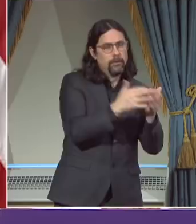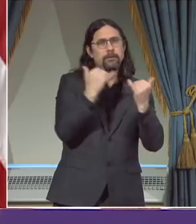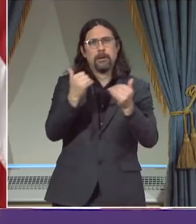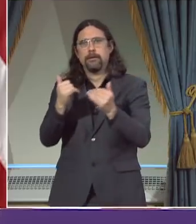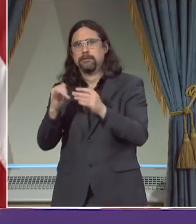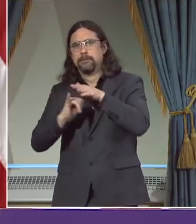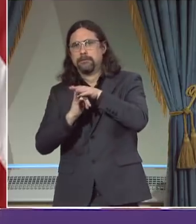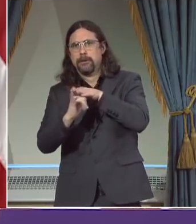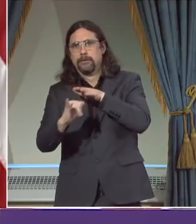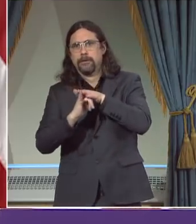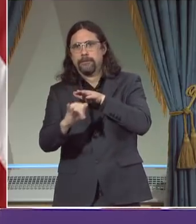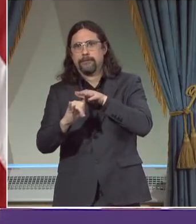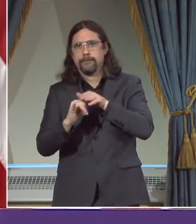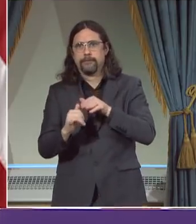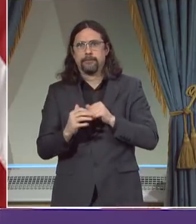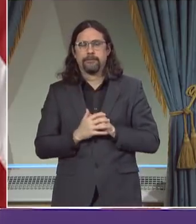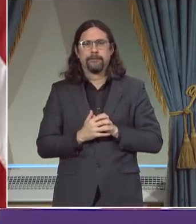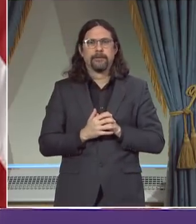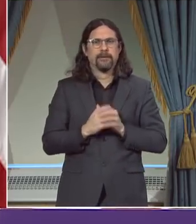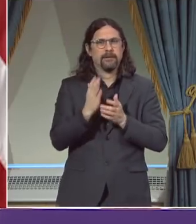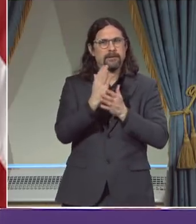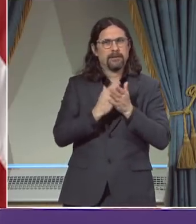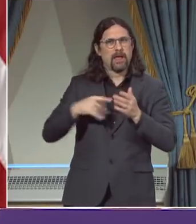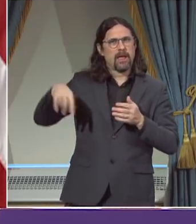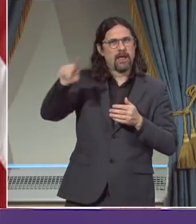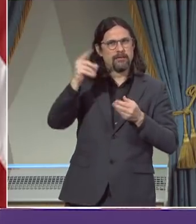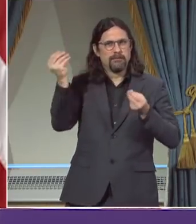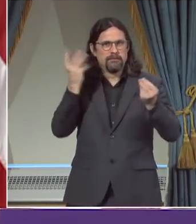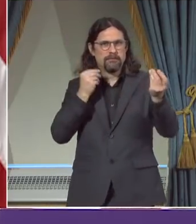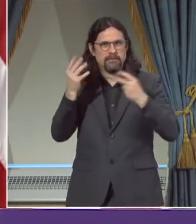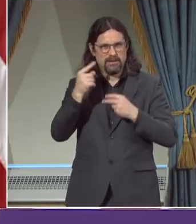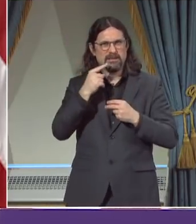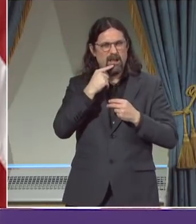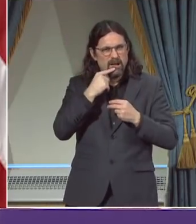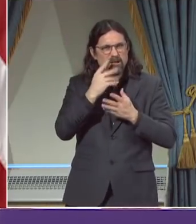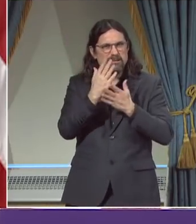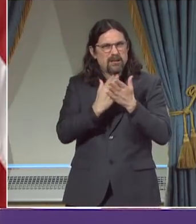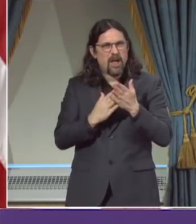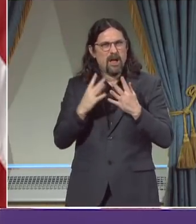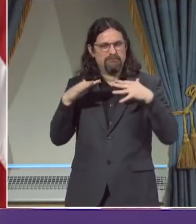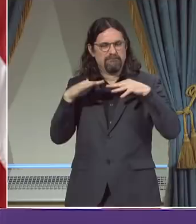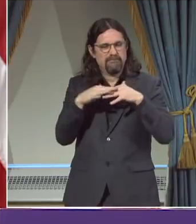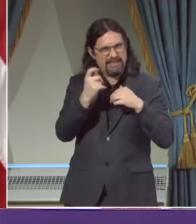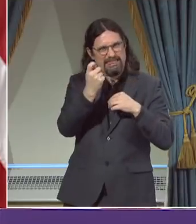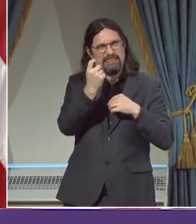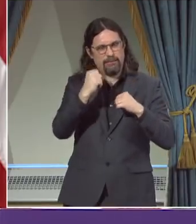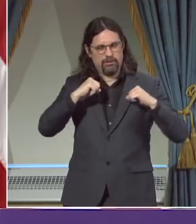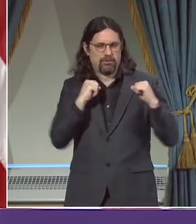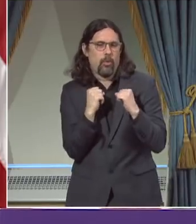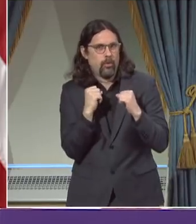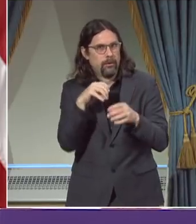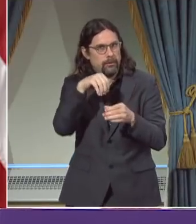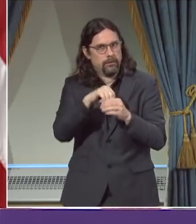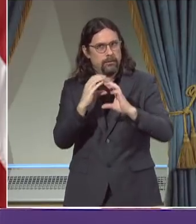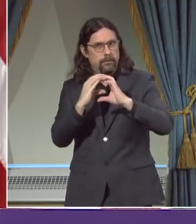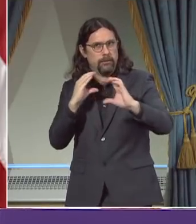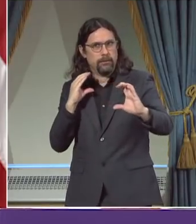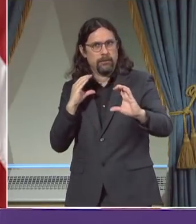TO OUR SUBWAYS, WE'VE GOTTEN SOME REPORTS OF CROWDED SUBWAY